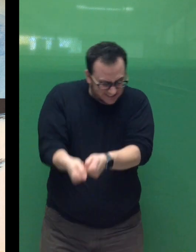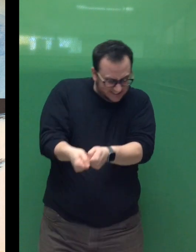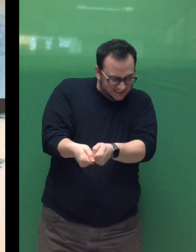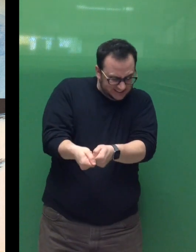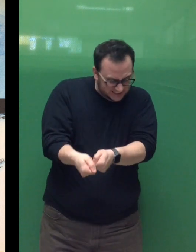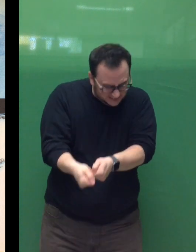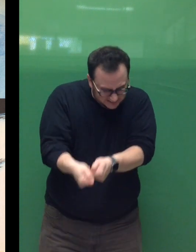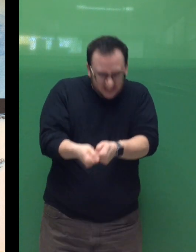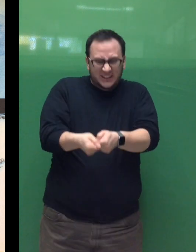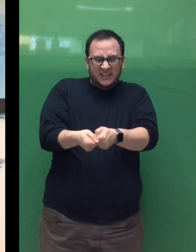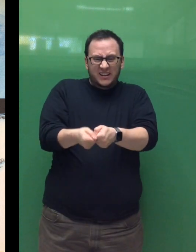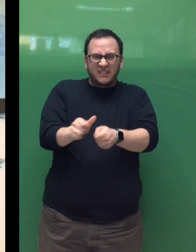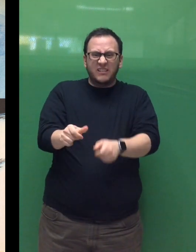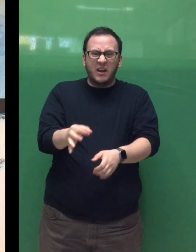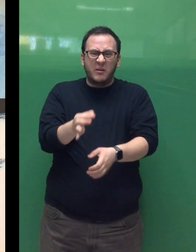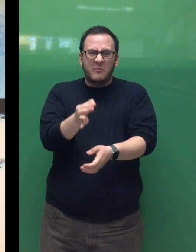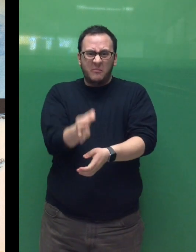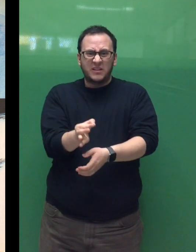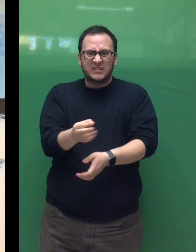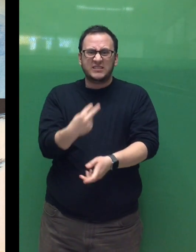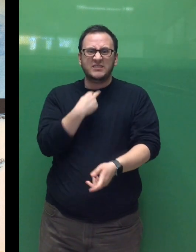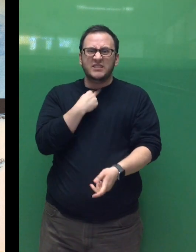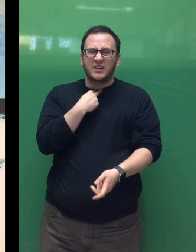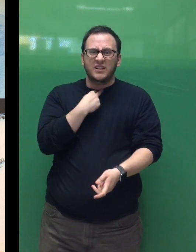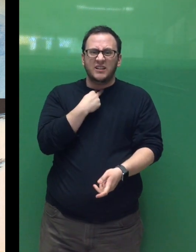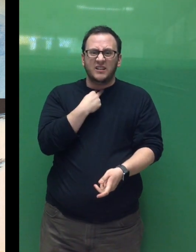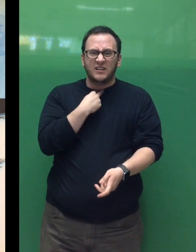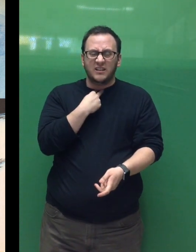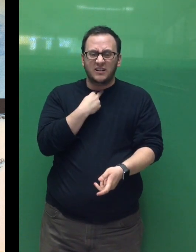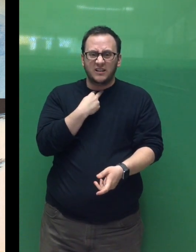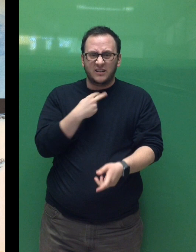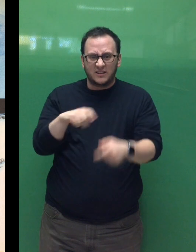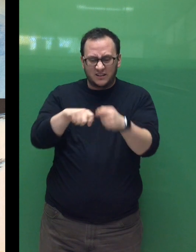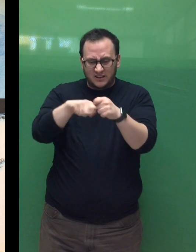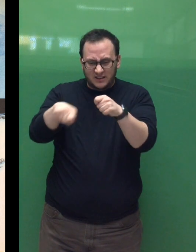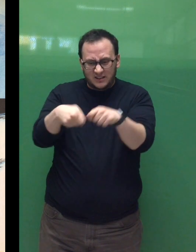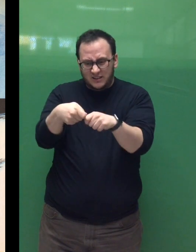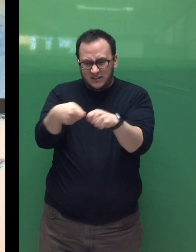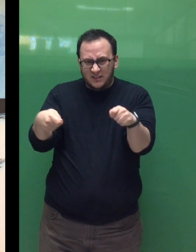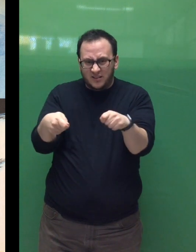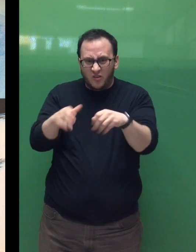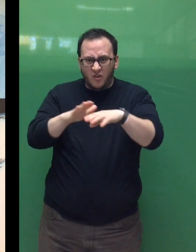But like all the other buttons on the mattress, it was tied down tight.